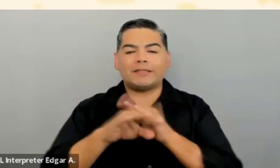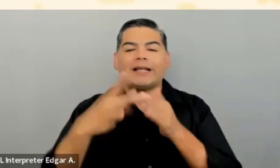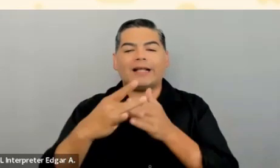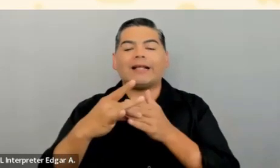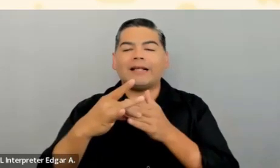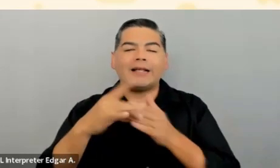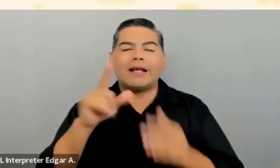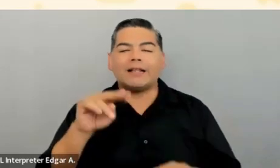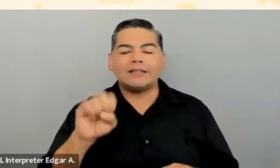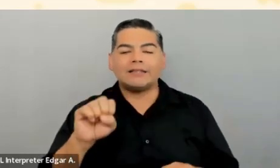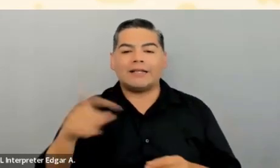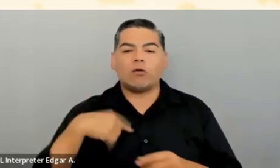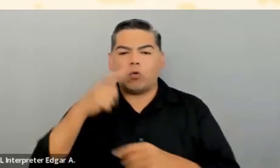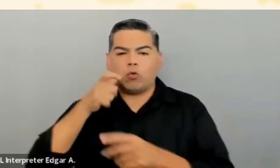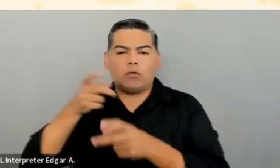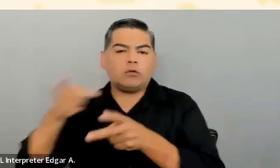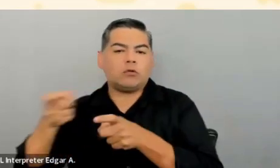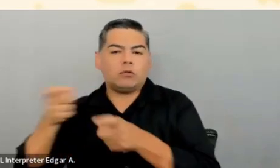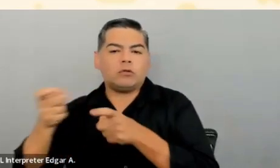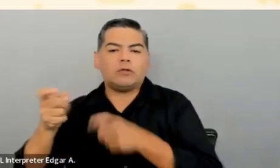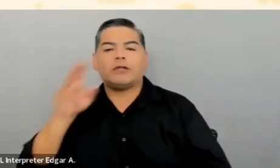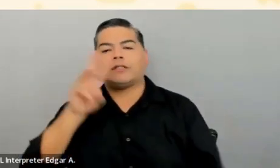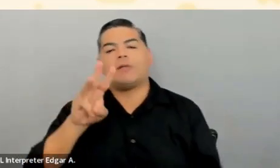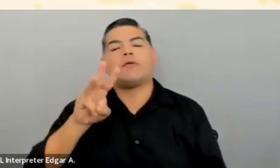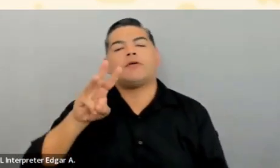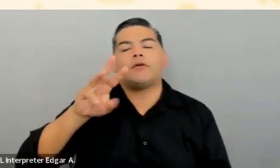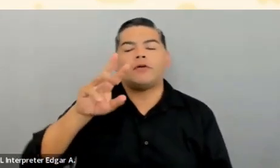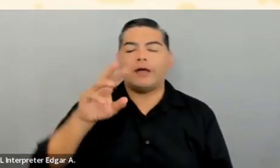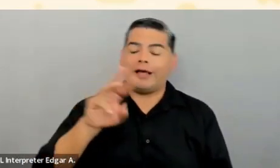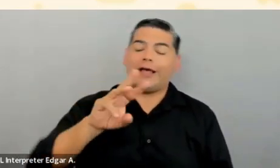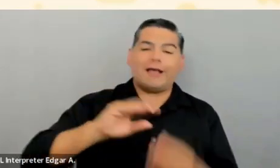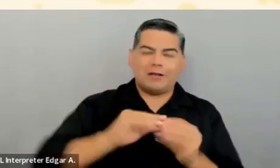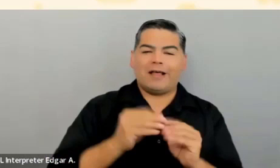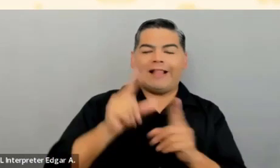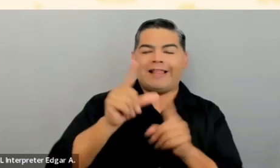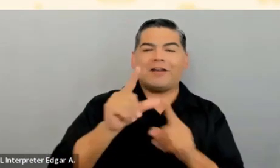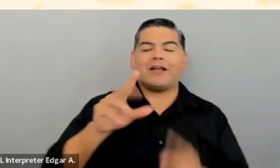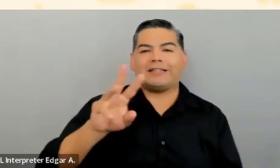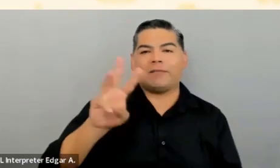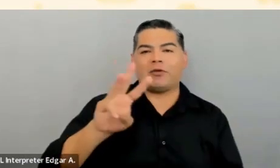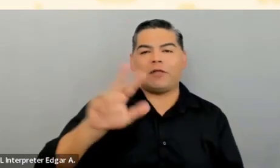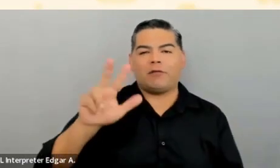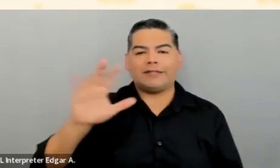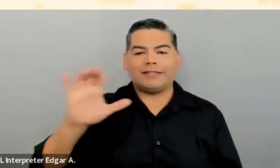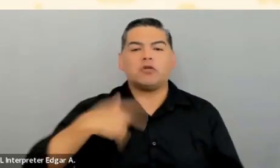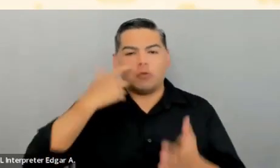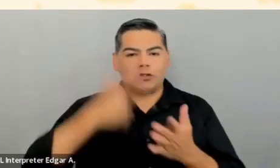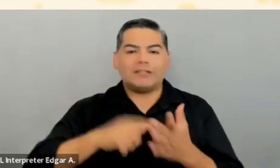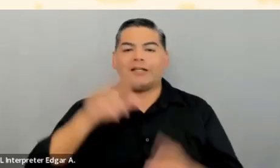by the World Wide Web Consortium or W3C. I will use WCAG many times in this presentation.